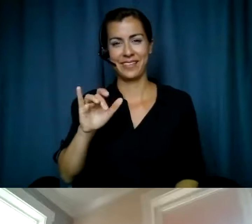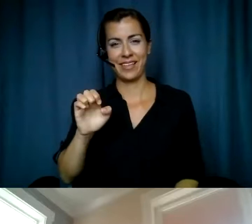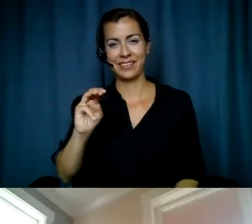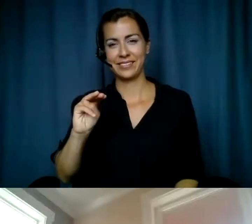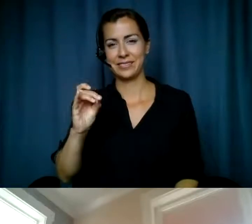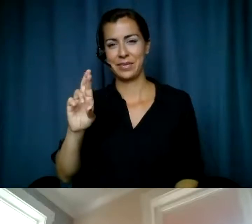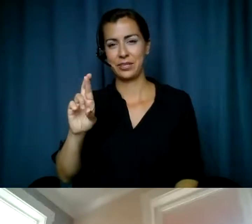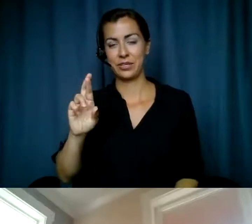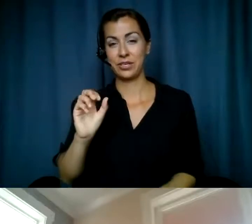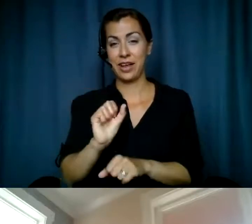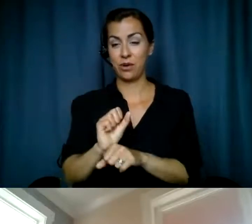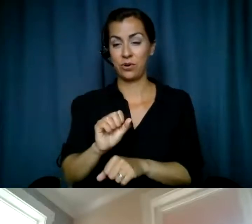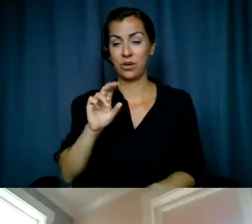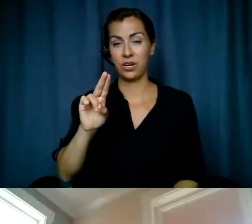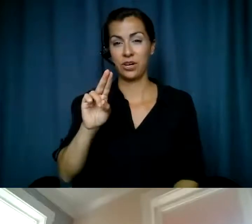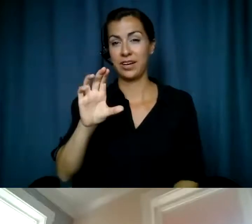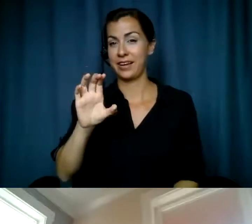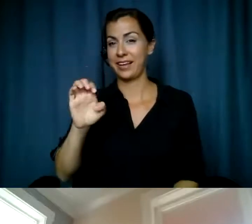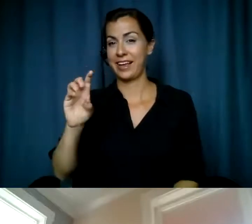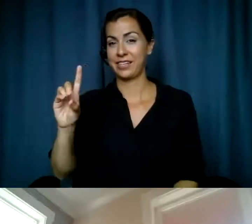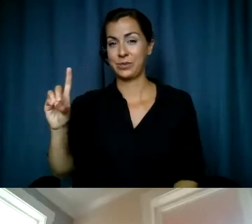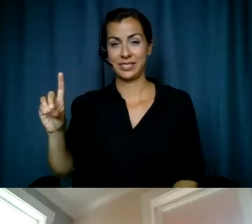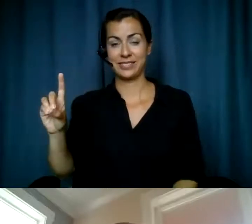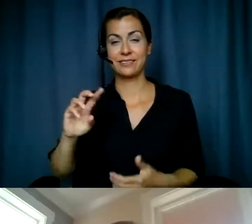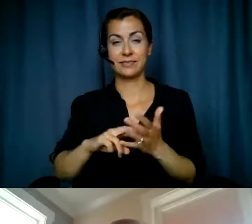state and national partners, serving as a resource for excellence in